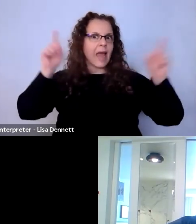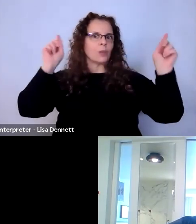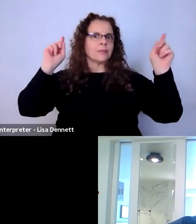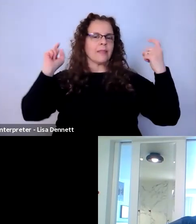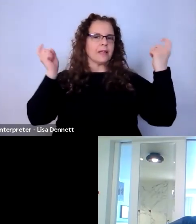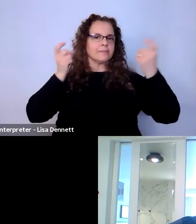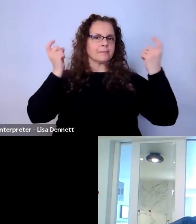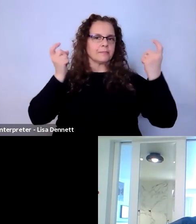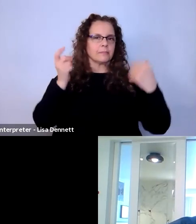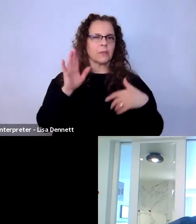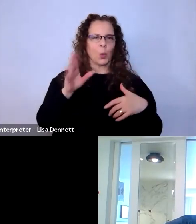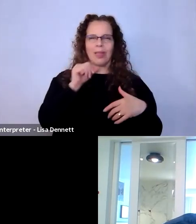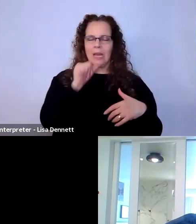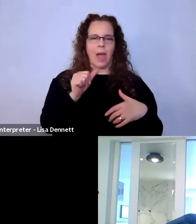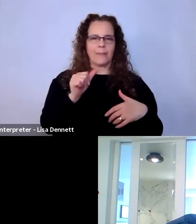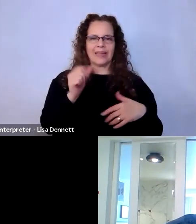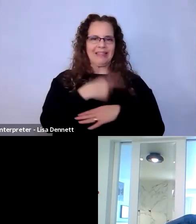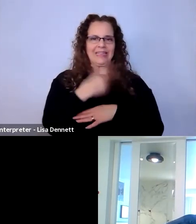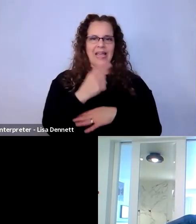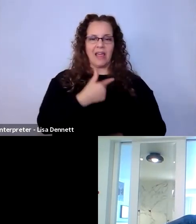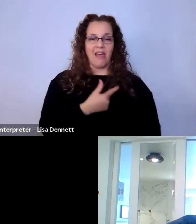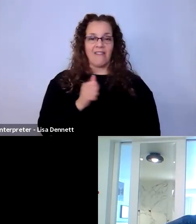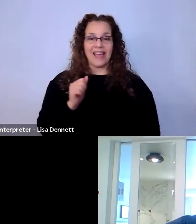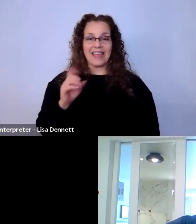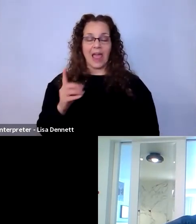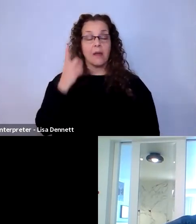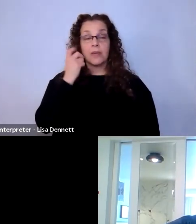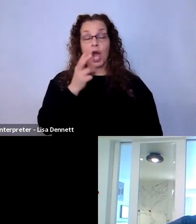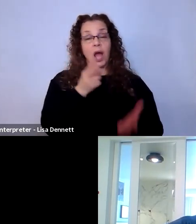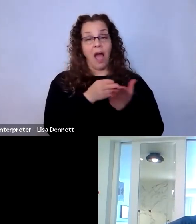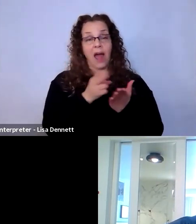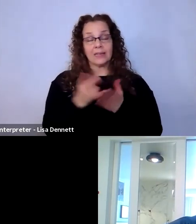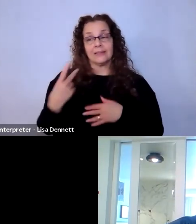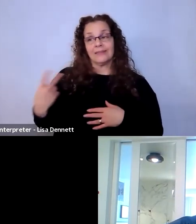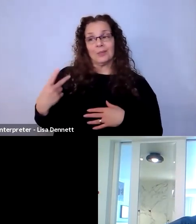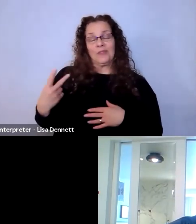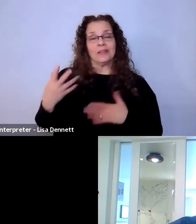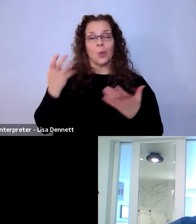happen on the day of gab because. To be totally honest, we Joe and I want to make ourselves as available as we can